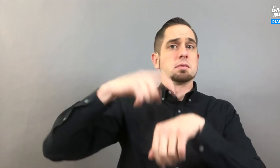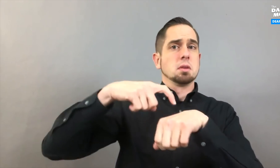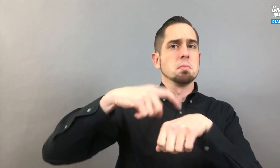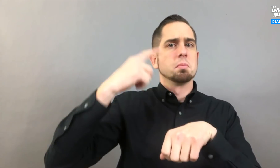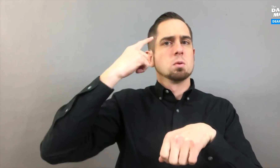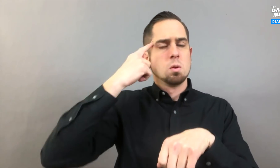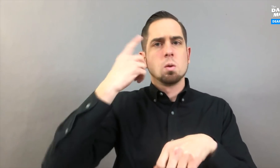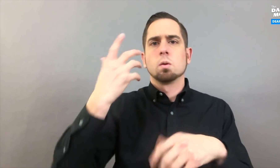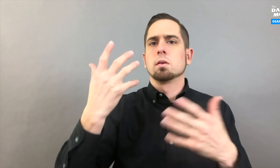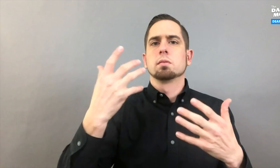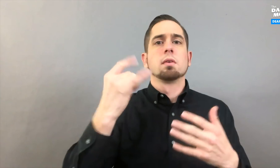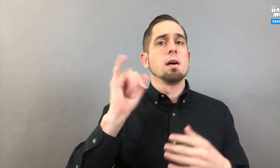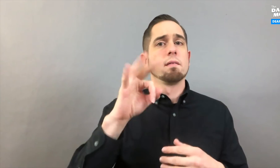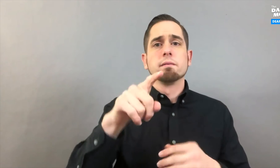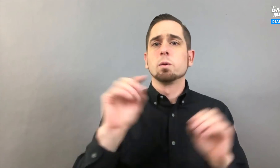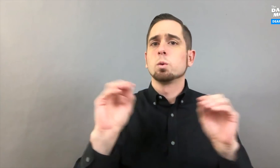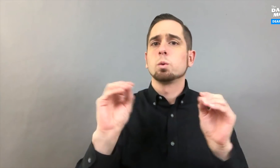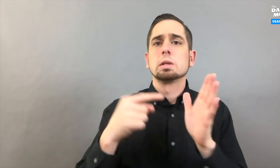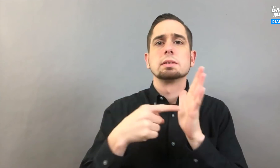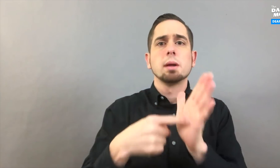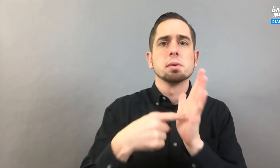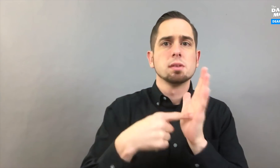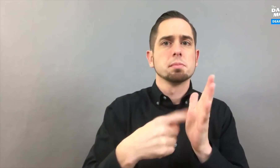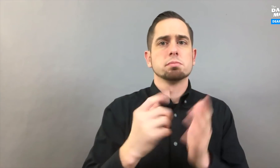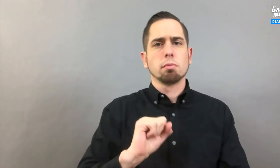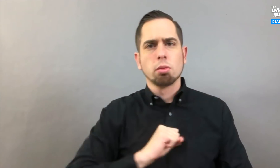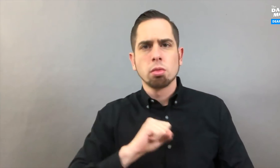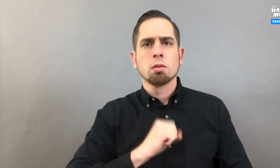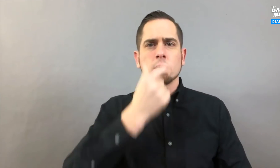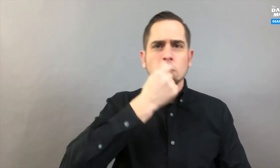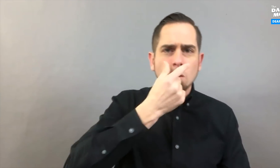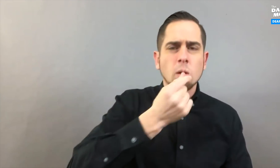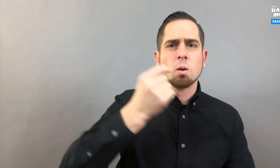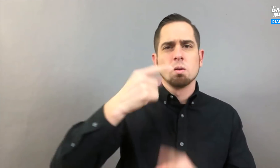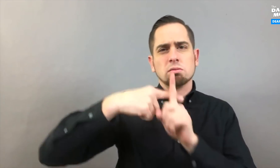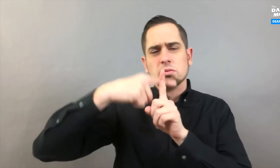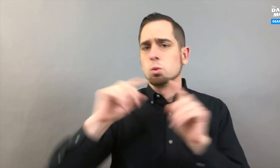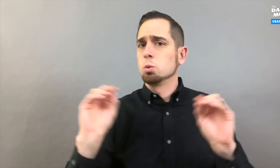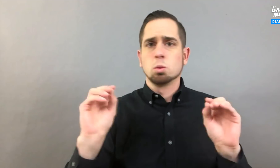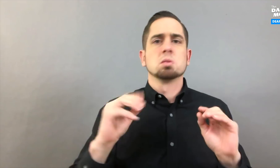we thought that if you have no symptoms like coughing, a cold or a fever, that means even if